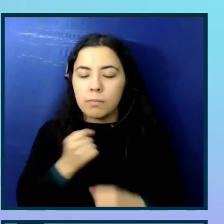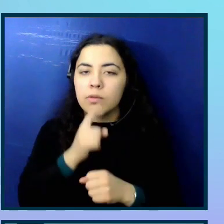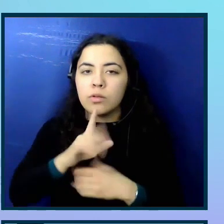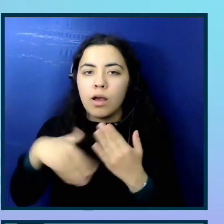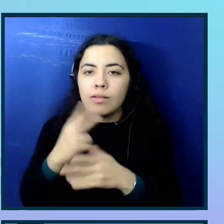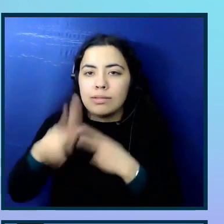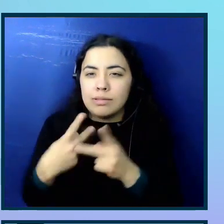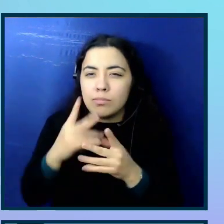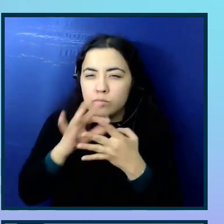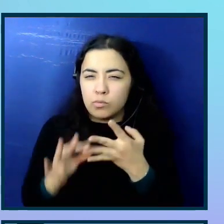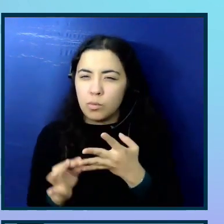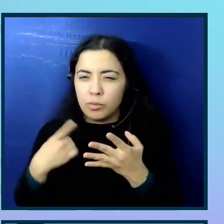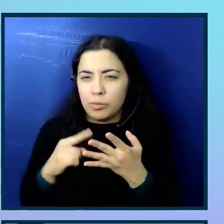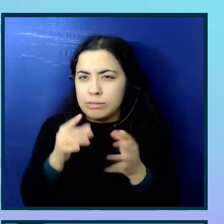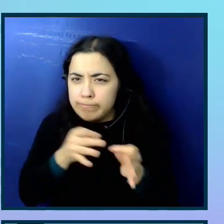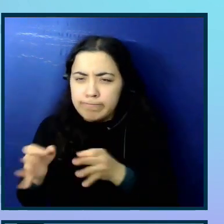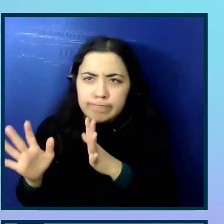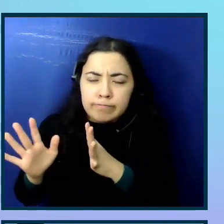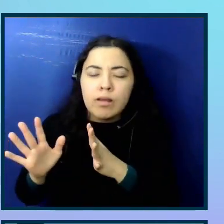with our end users, the way that we wanted to resonate,